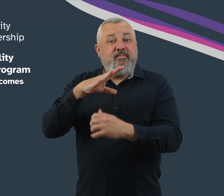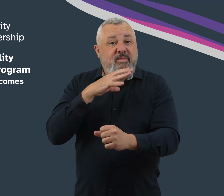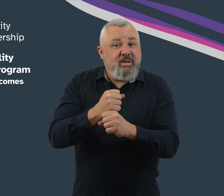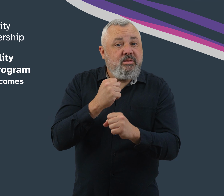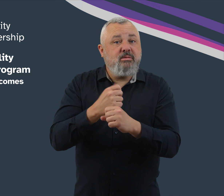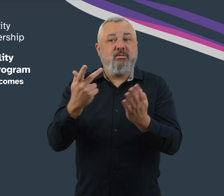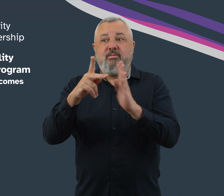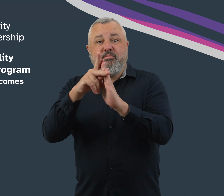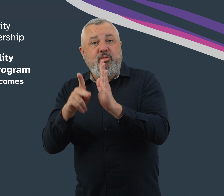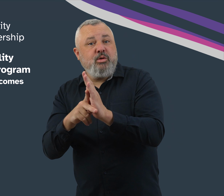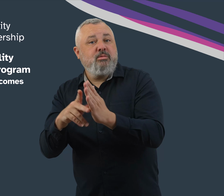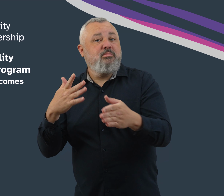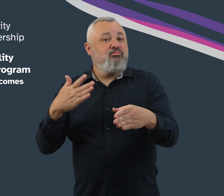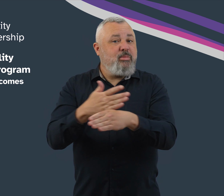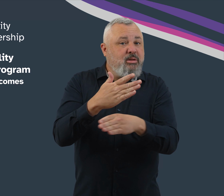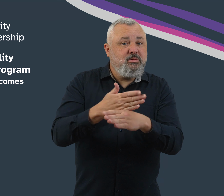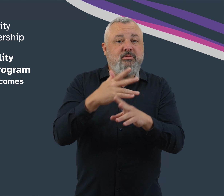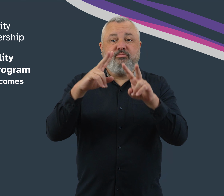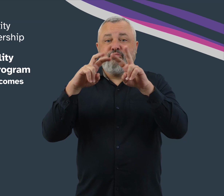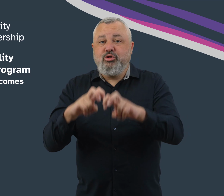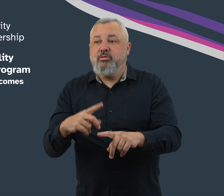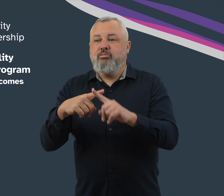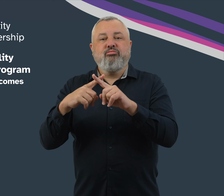government, policy and practice, disability research and disabled persons and